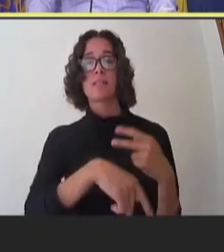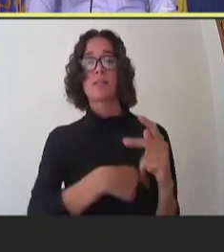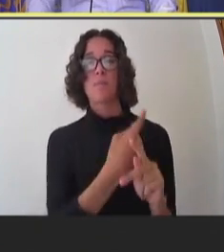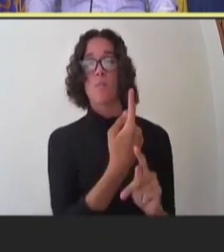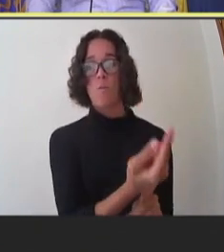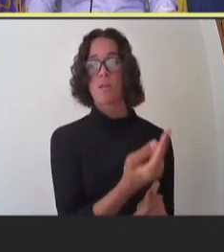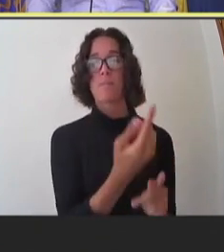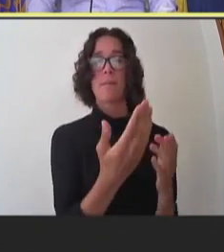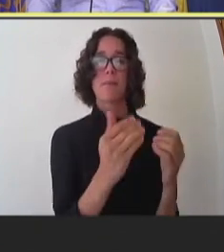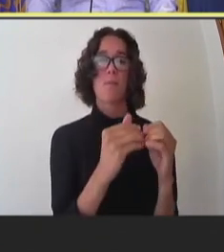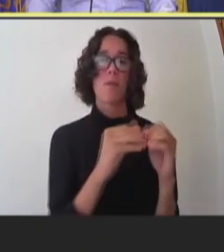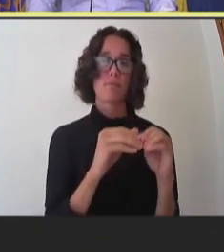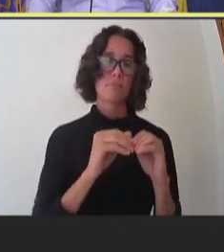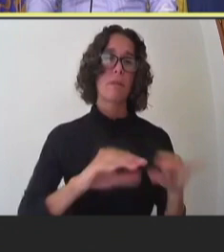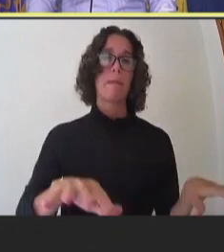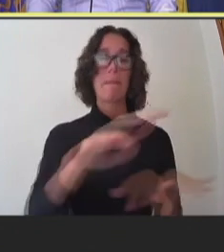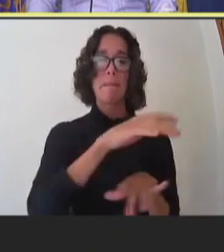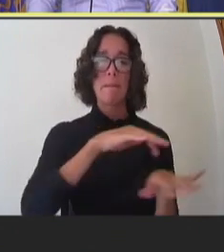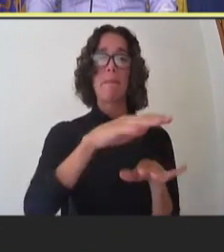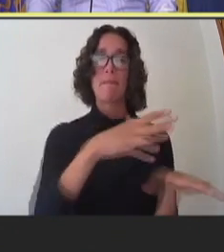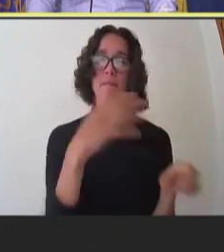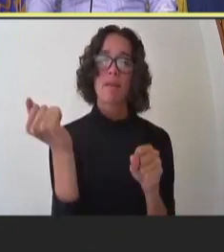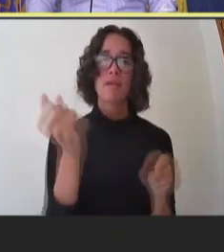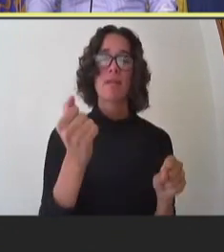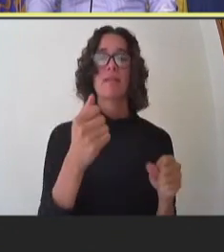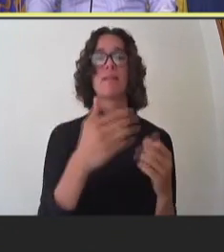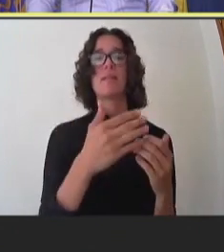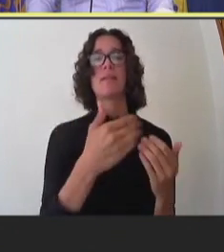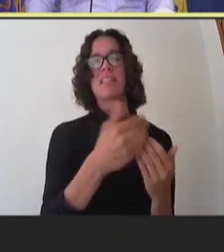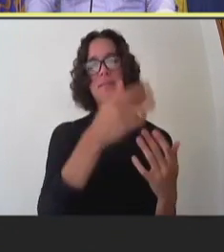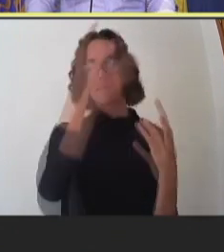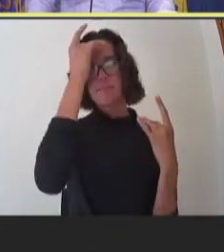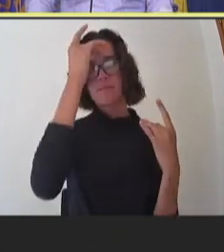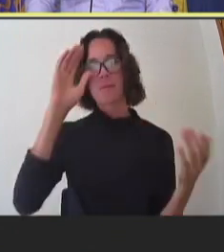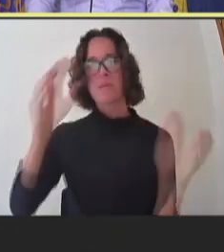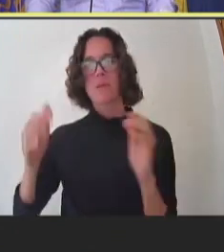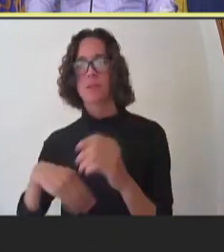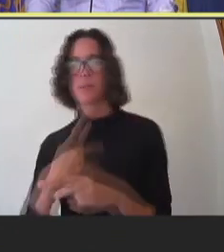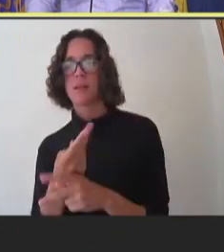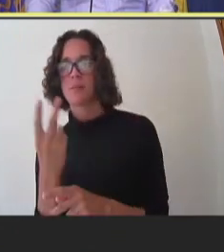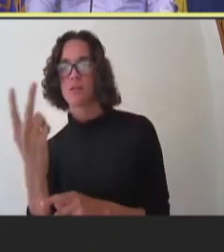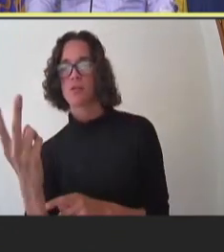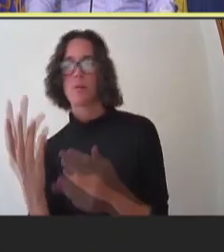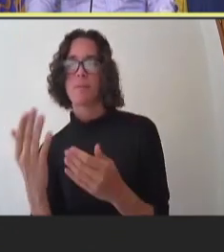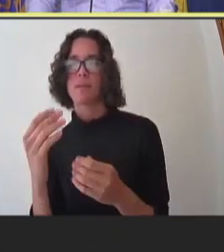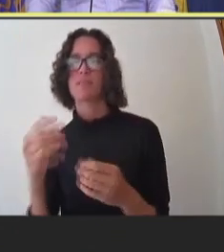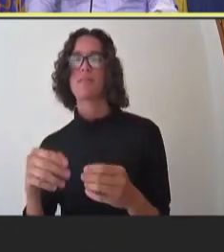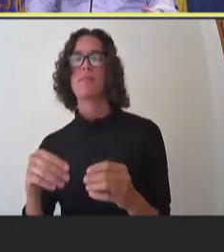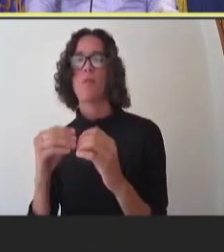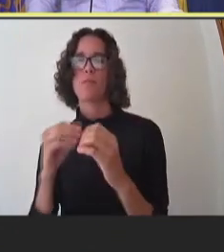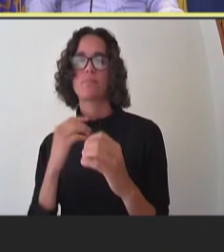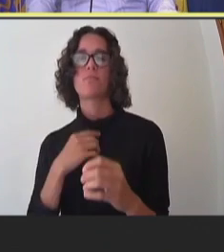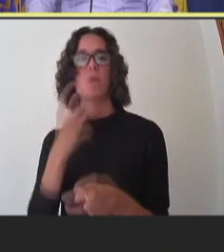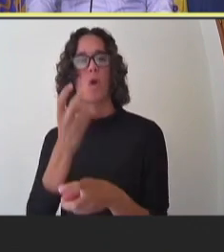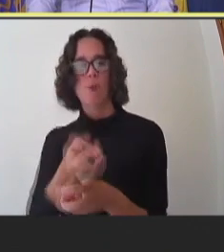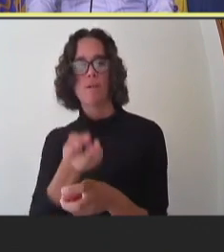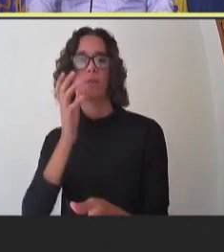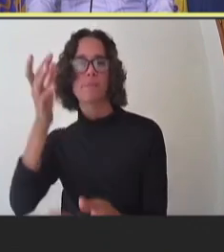So, the question that we were exploring with our modeling tools was what, hypothetically, could happen if clade I mpox was introduced into the United States.